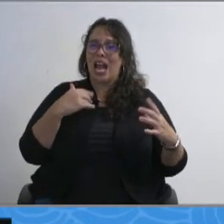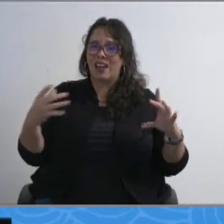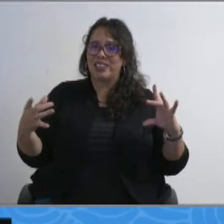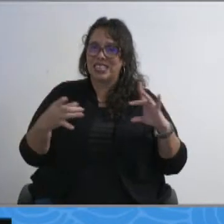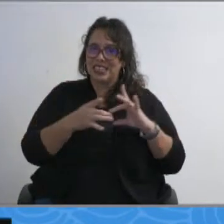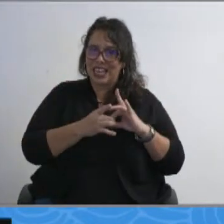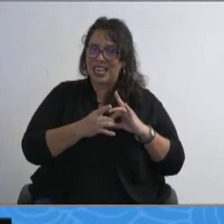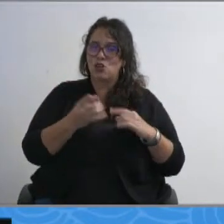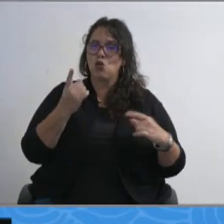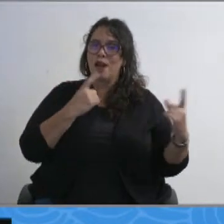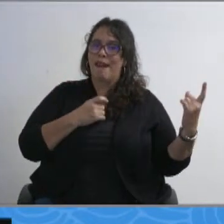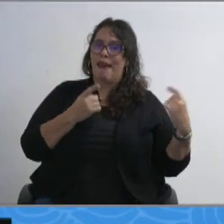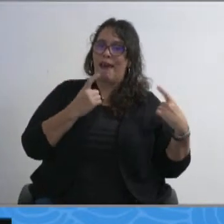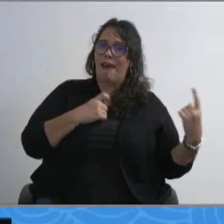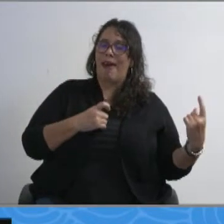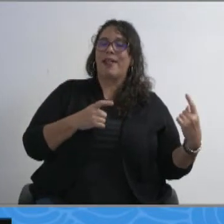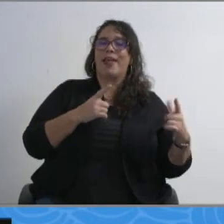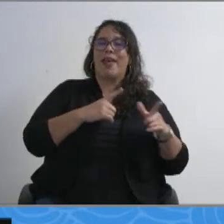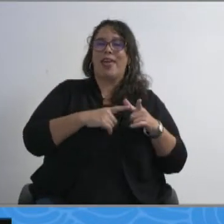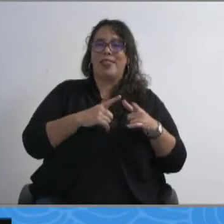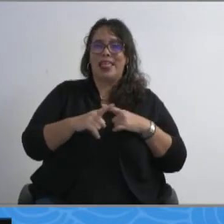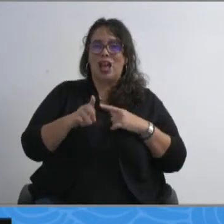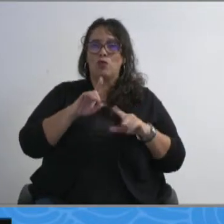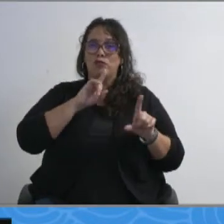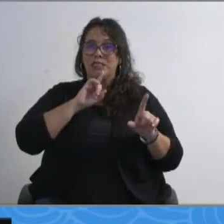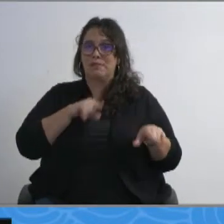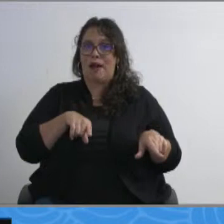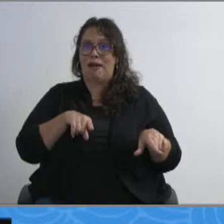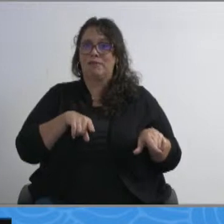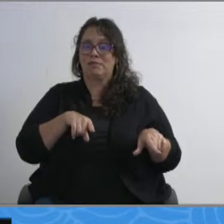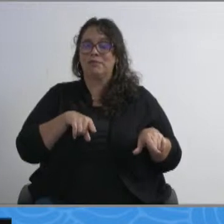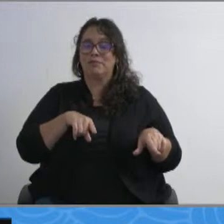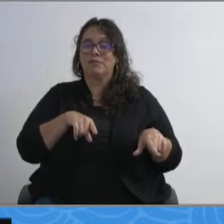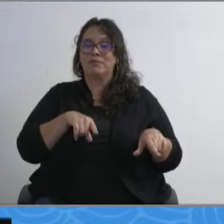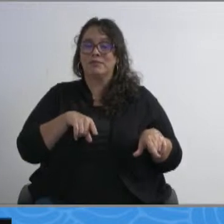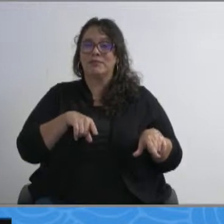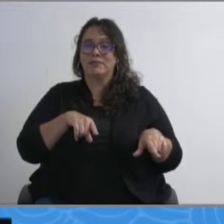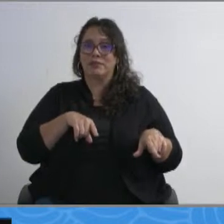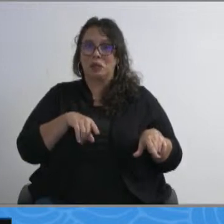and then we get back to you, specifically from that person that asked that question.